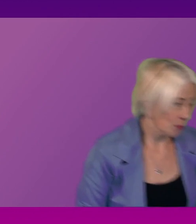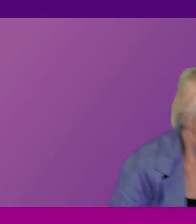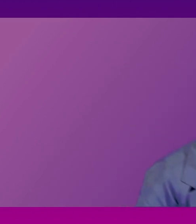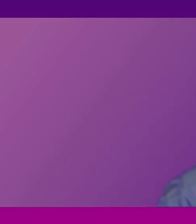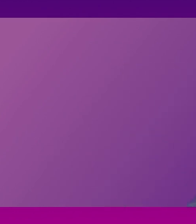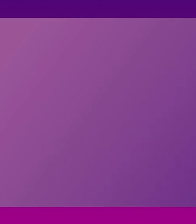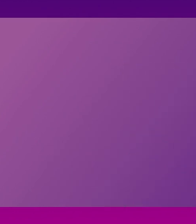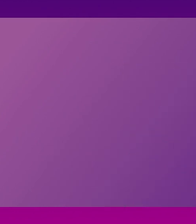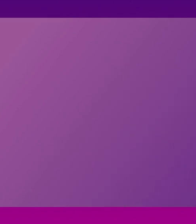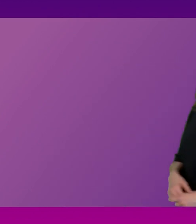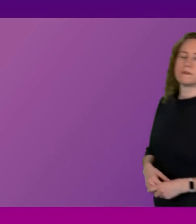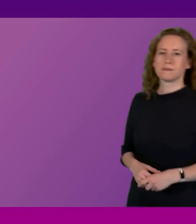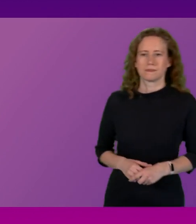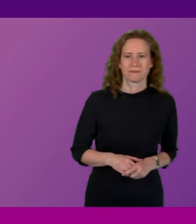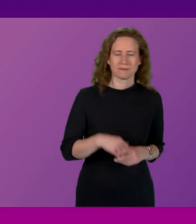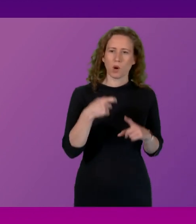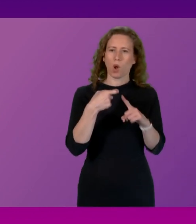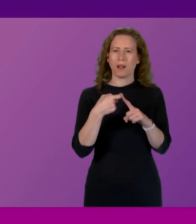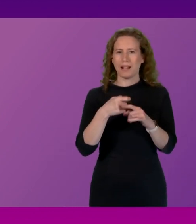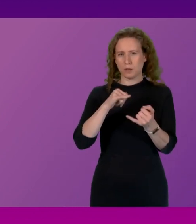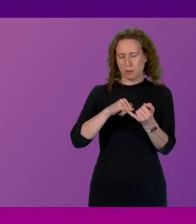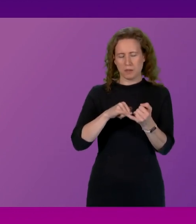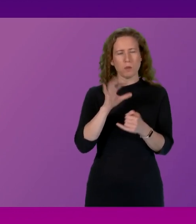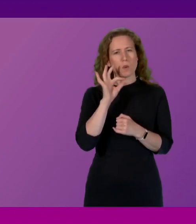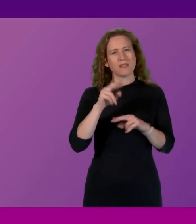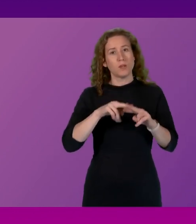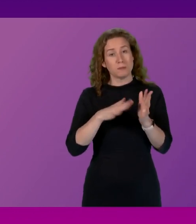To ask the First Minister whether he will provide an update on the work that the Scottish